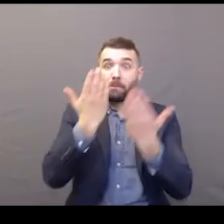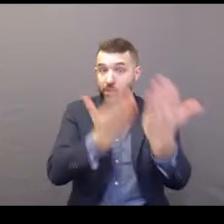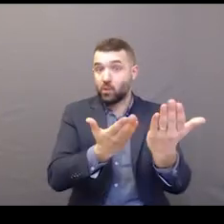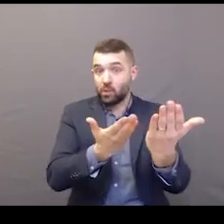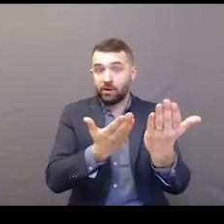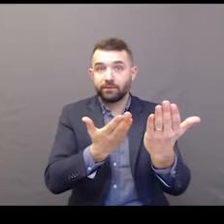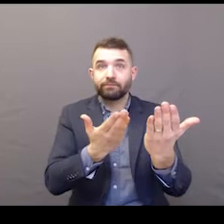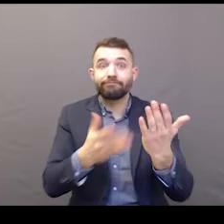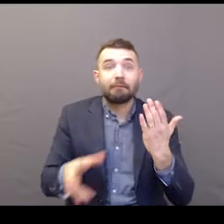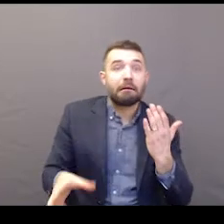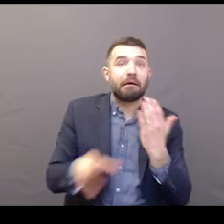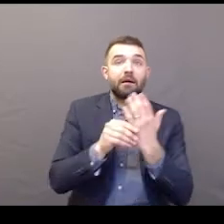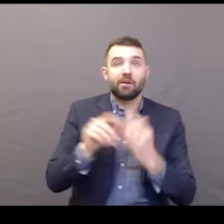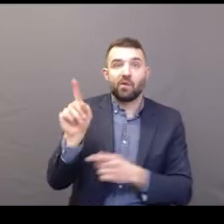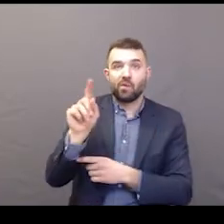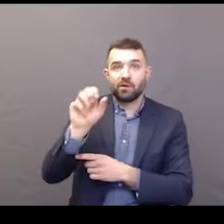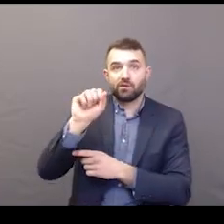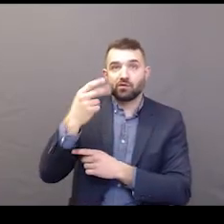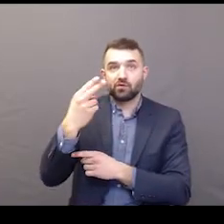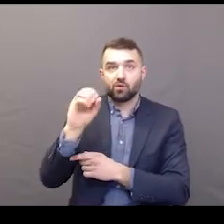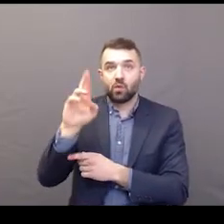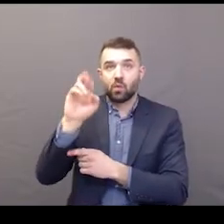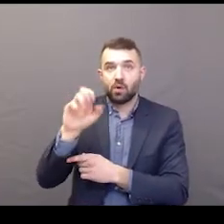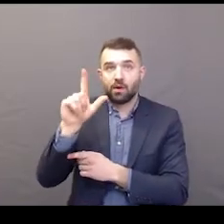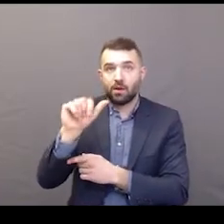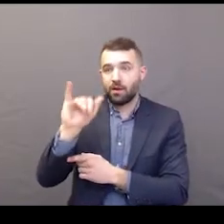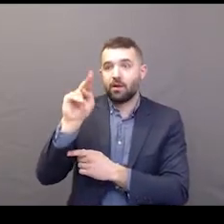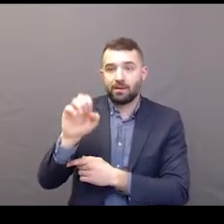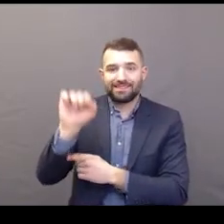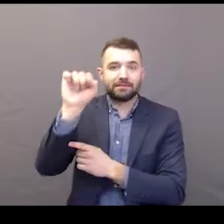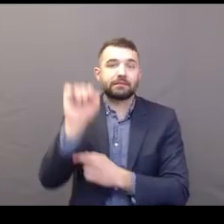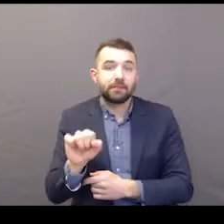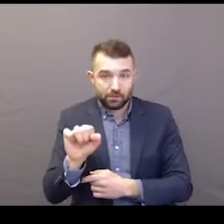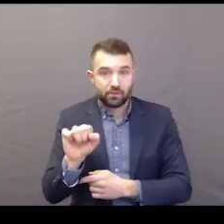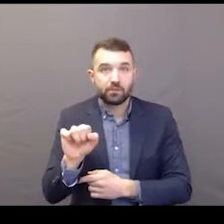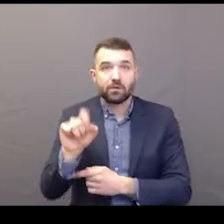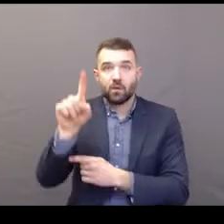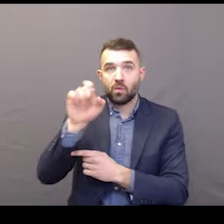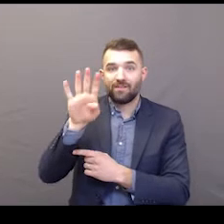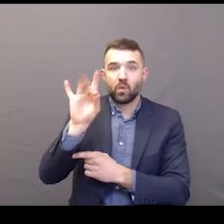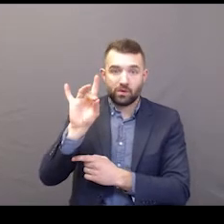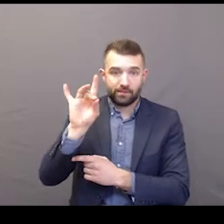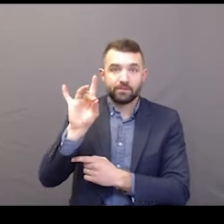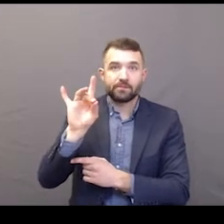the future Shoreline South/148th Link Light rail station, near 148th and 5th;